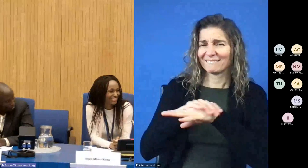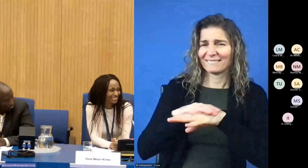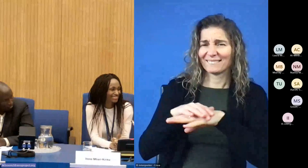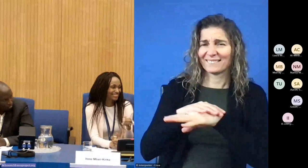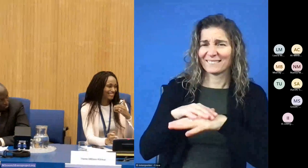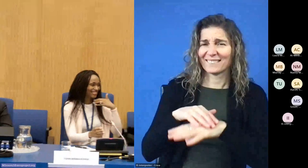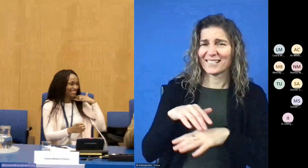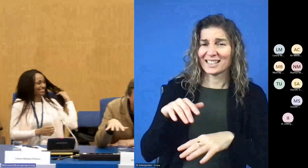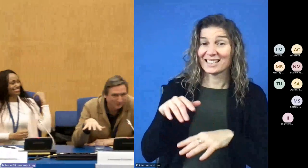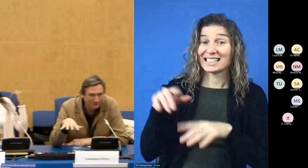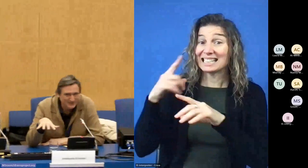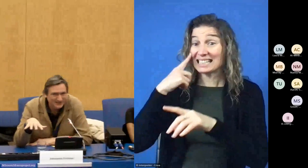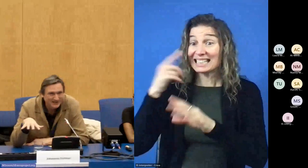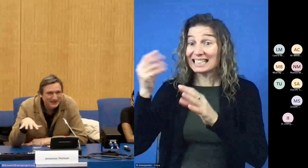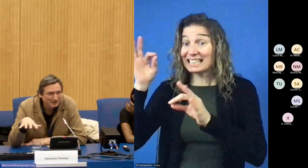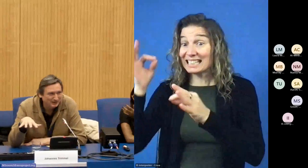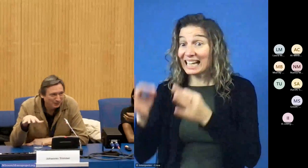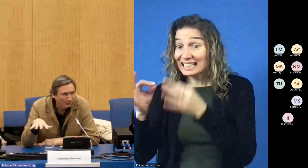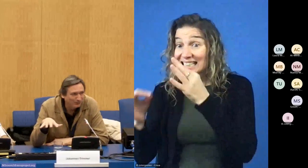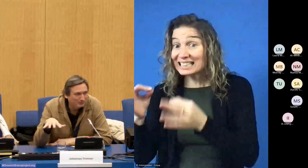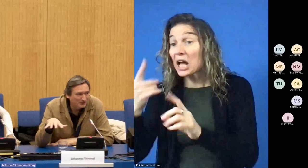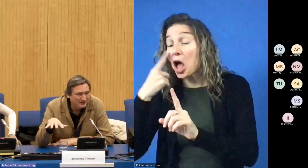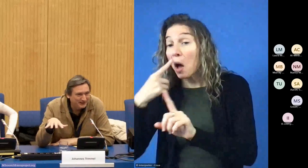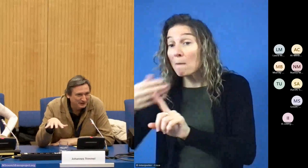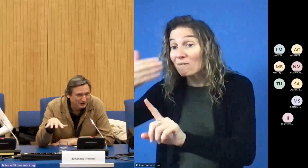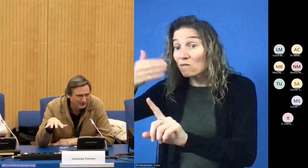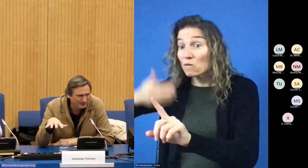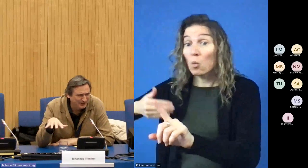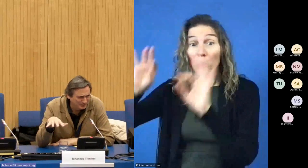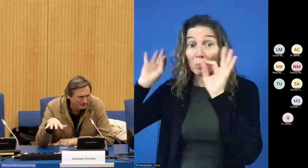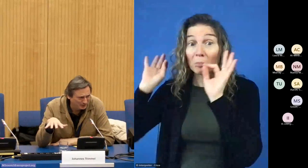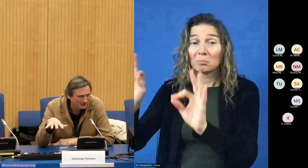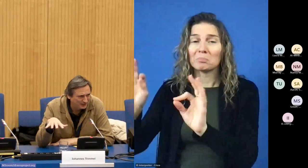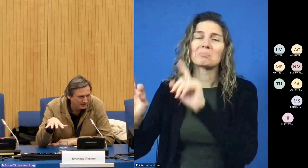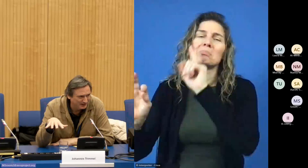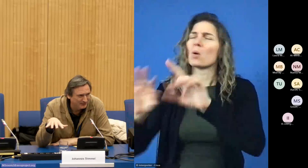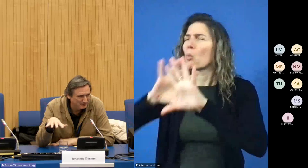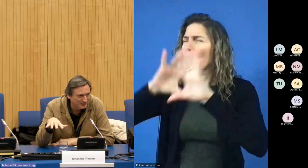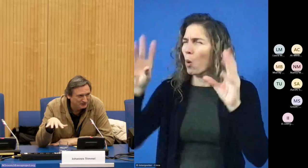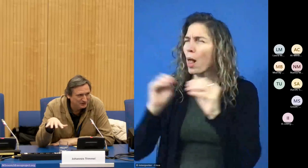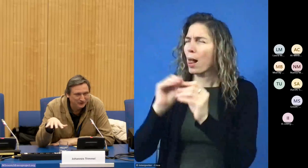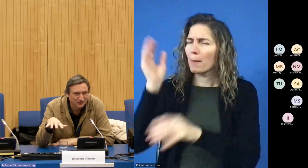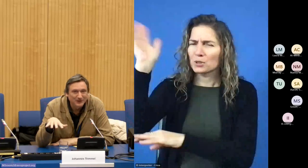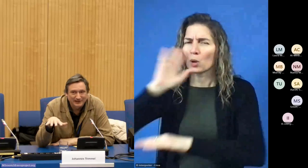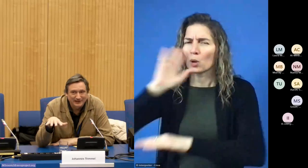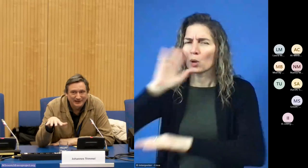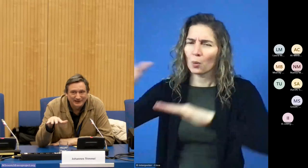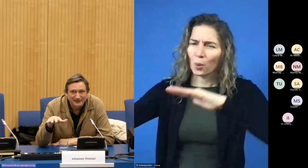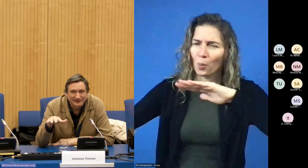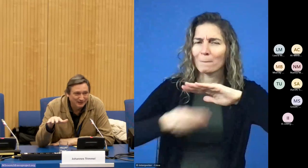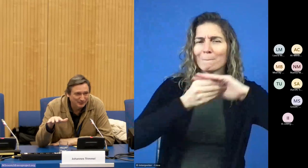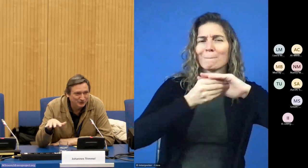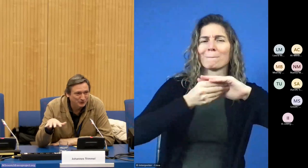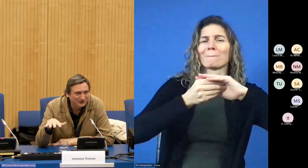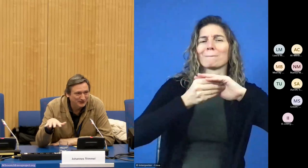not the life performance. All presentations will be uploaded on the webpage. I strongly